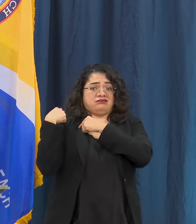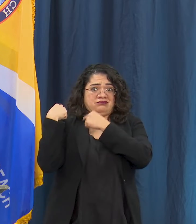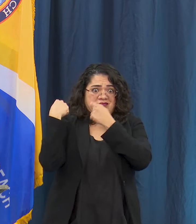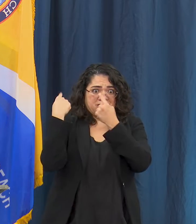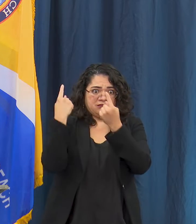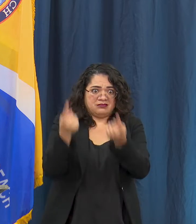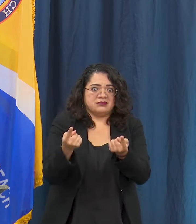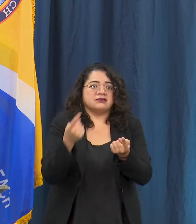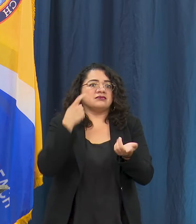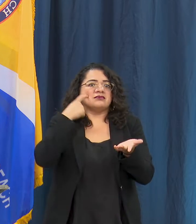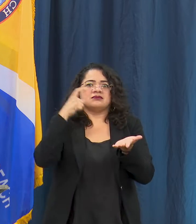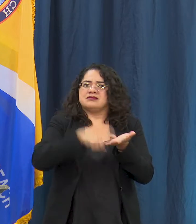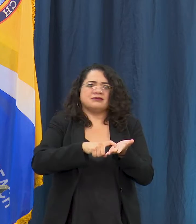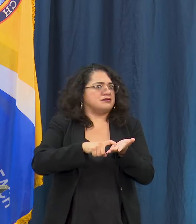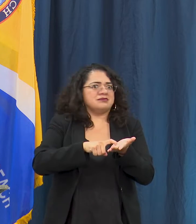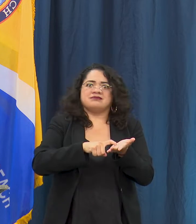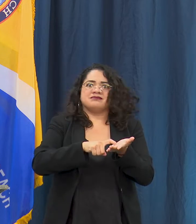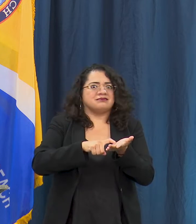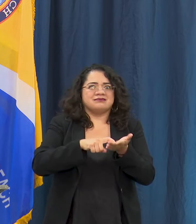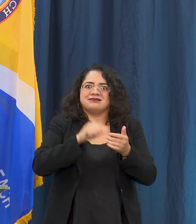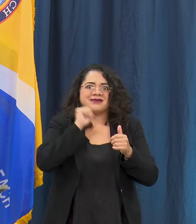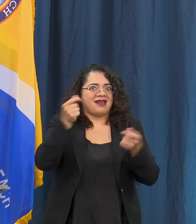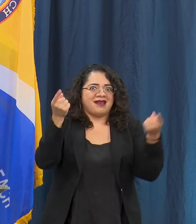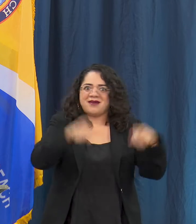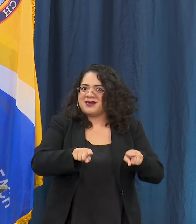life, Black Americans have not experienced